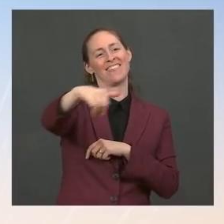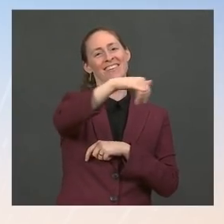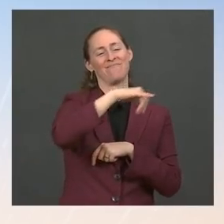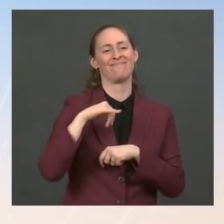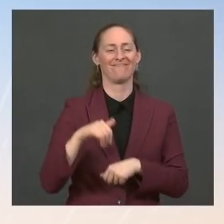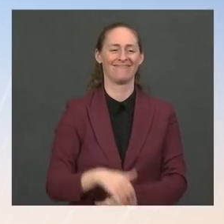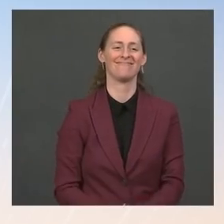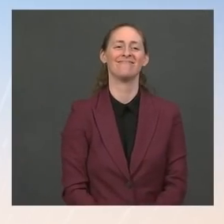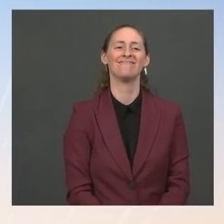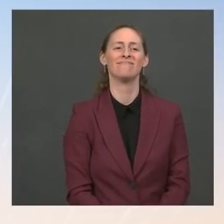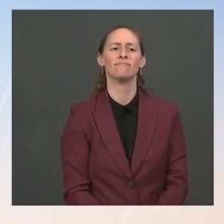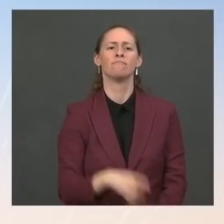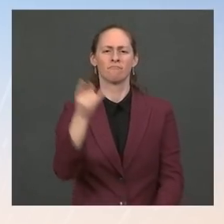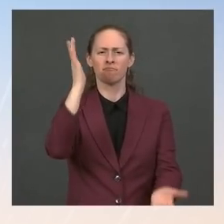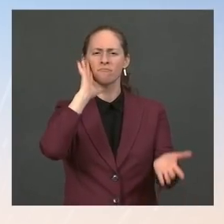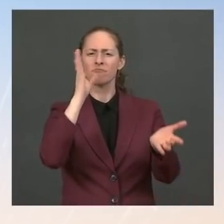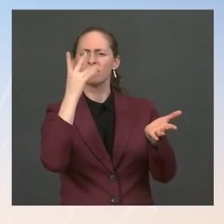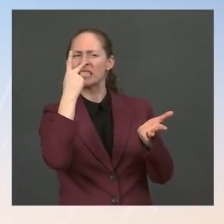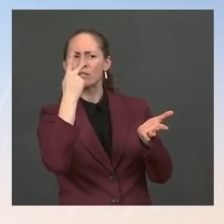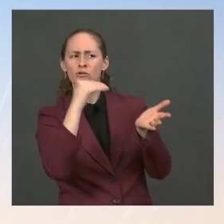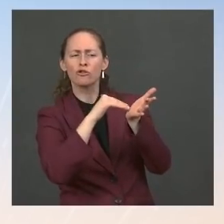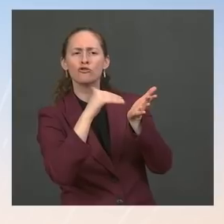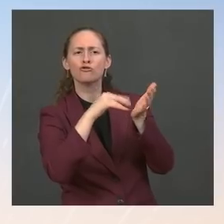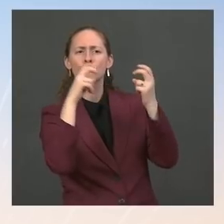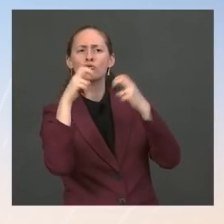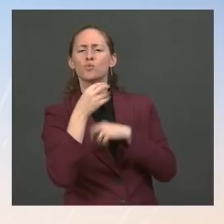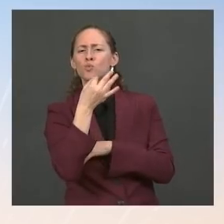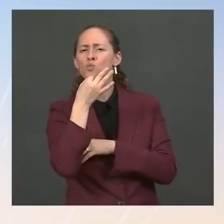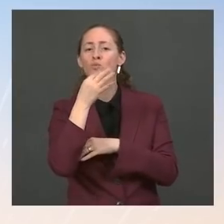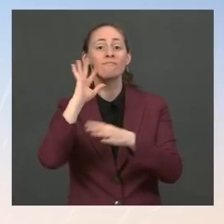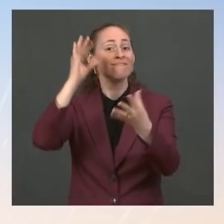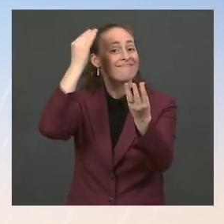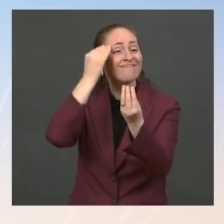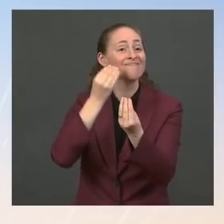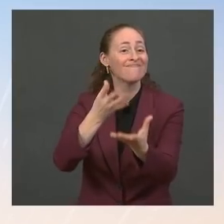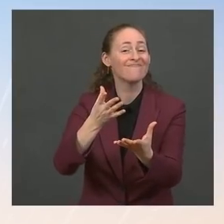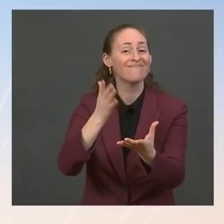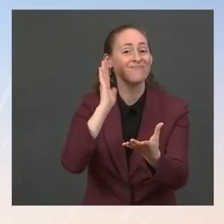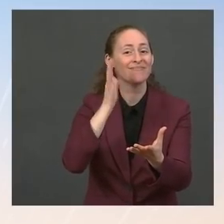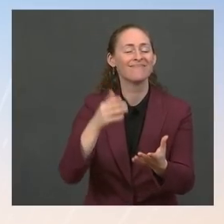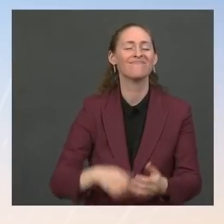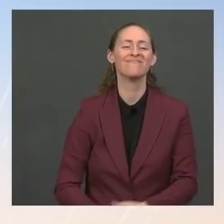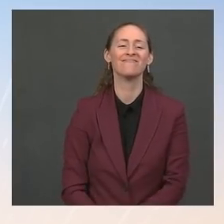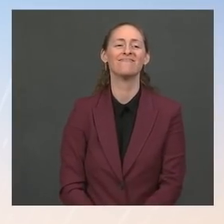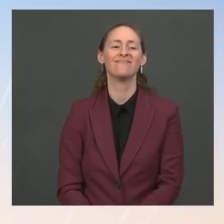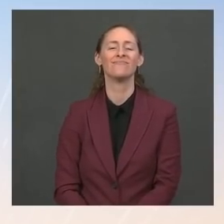Ms. Psaki: -- and we will release those details to you. Yes. >> The Press: Thank you. Ms. Psaki: And we will release those details to you as soon as that happens.